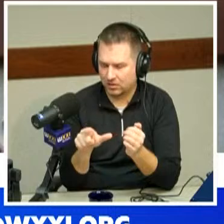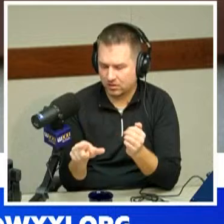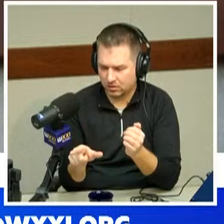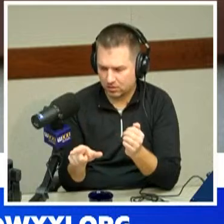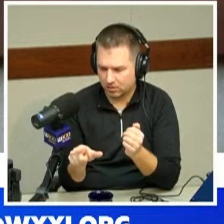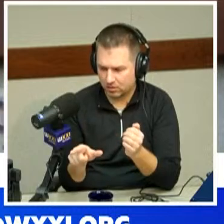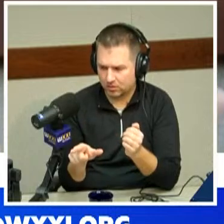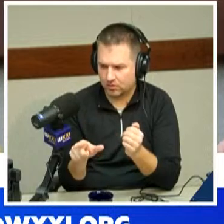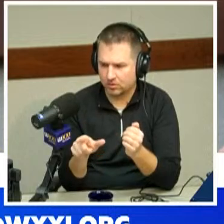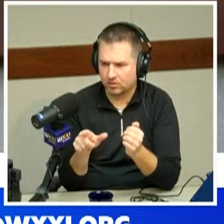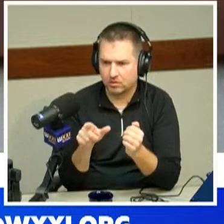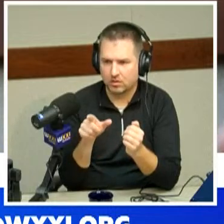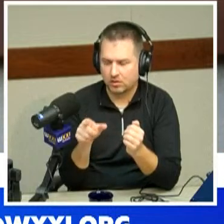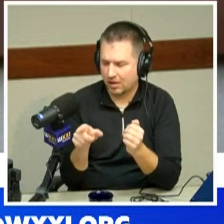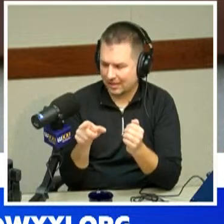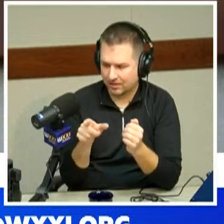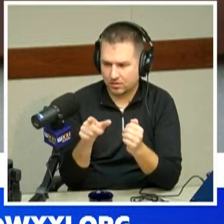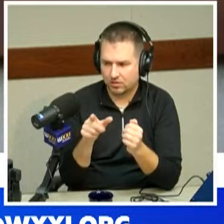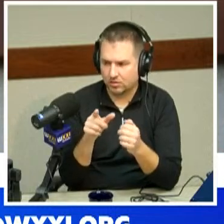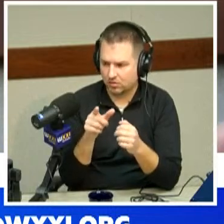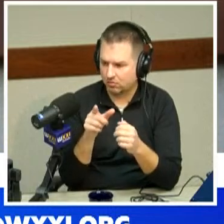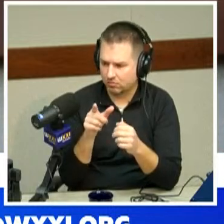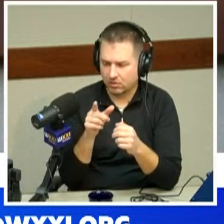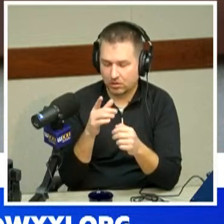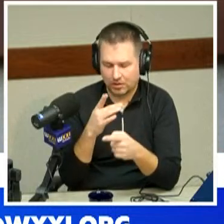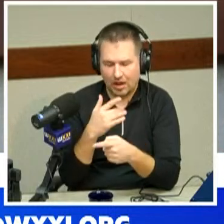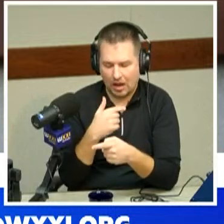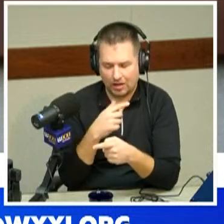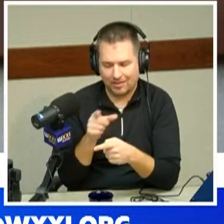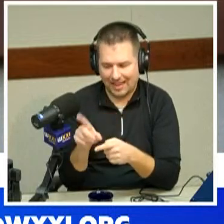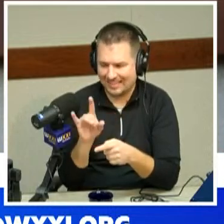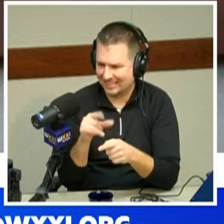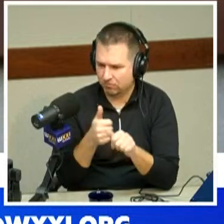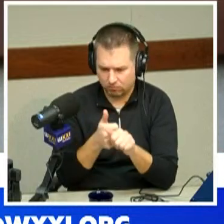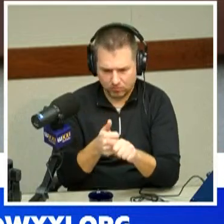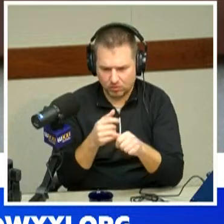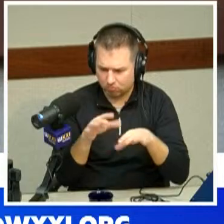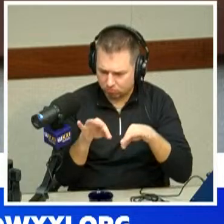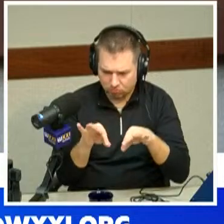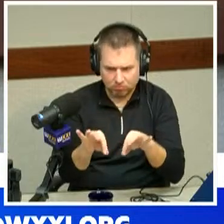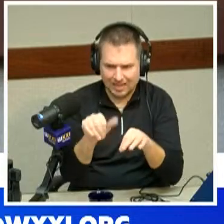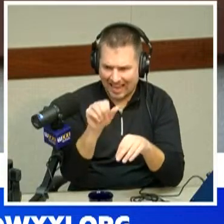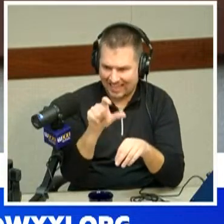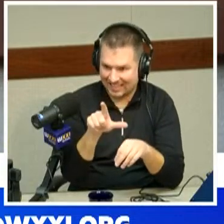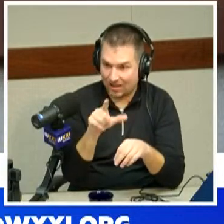follow the trajectory necessary for their child to become fluent which meant they needed to become